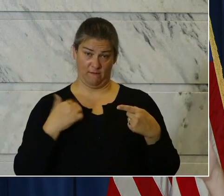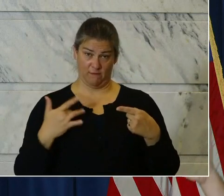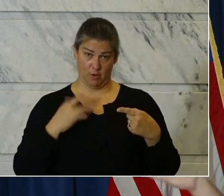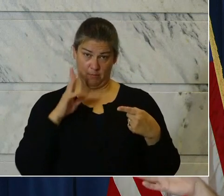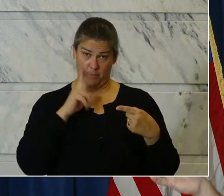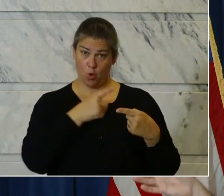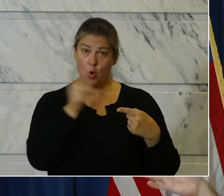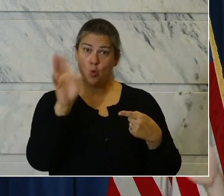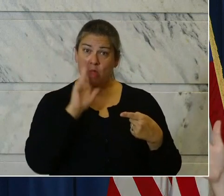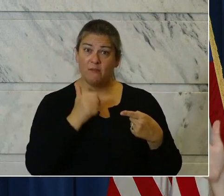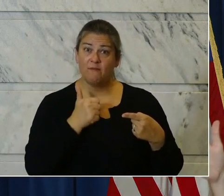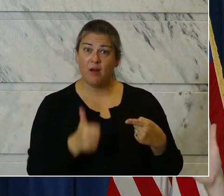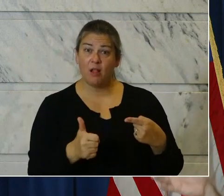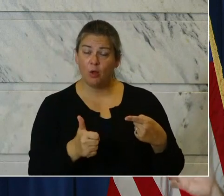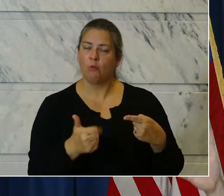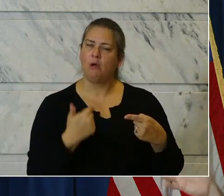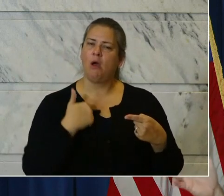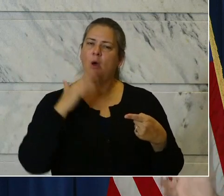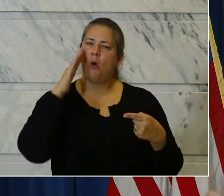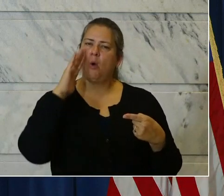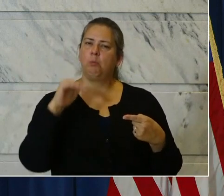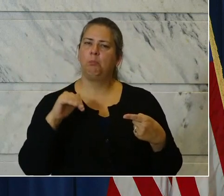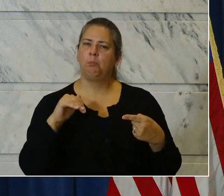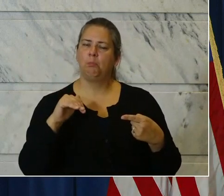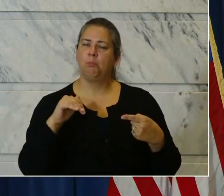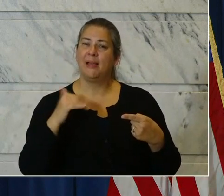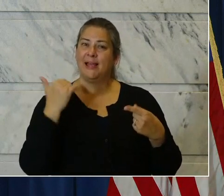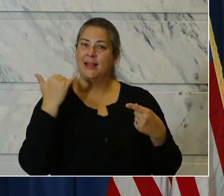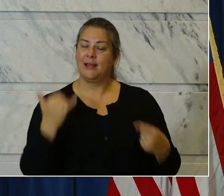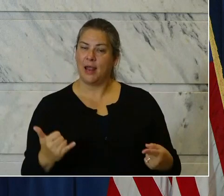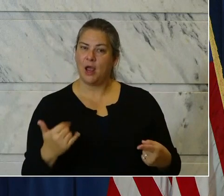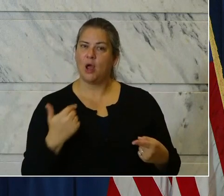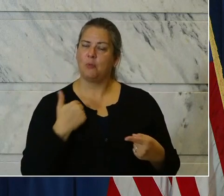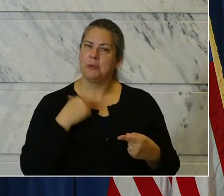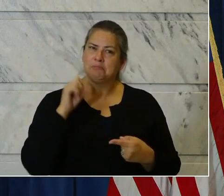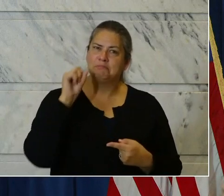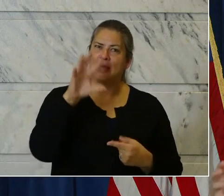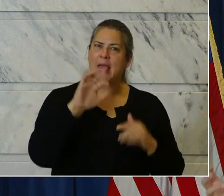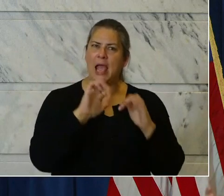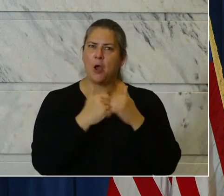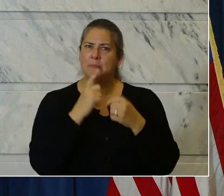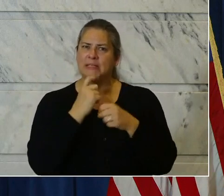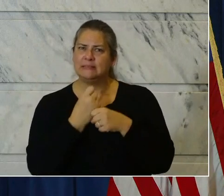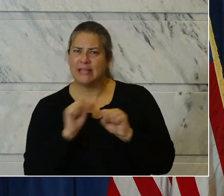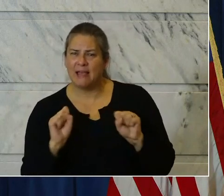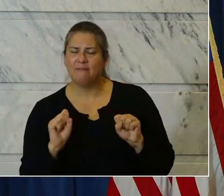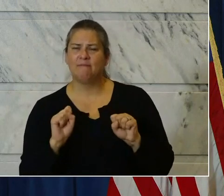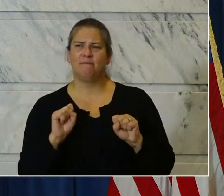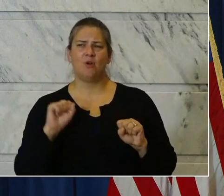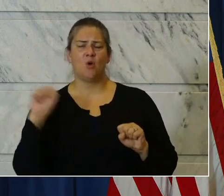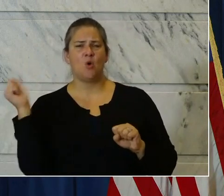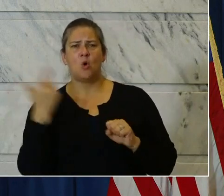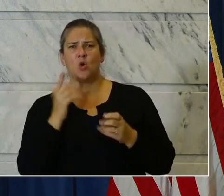CONFIDENT ARE IN IF YOU FOLLOW THESE GUIDELINES STILL WAITING MAKE THE PACE SO THE FOR PART